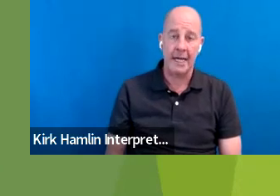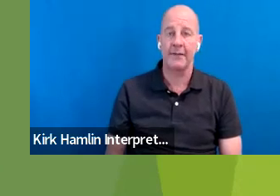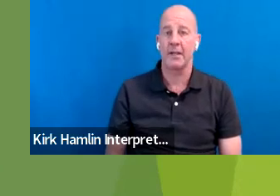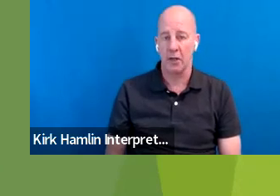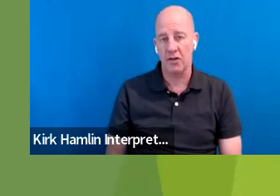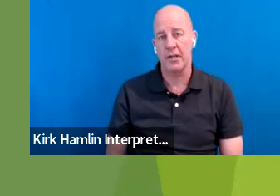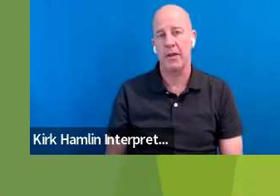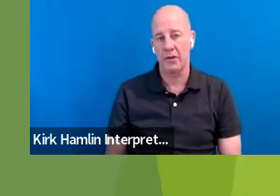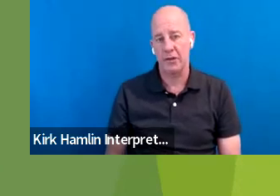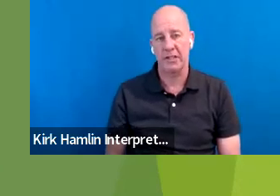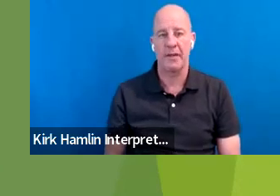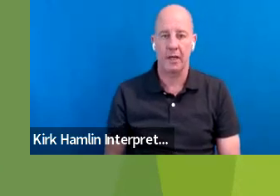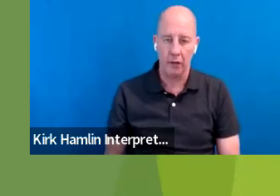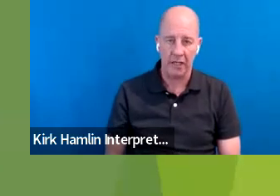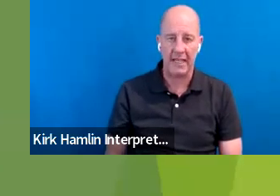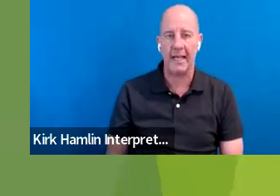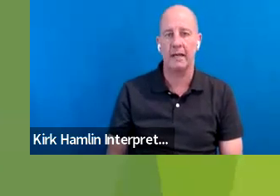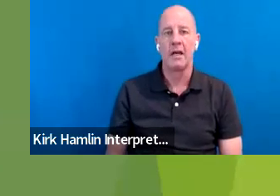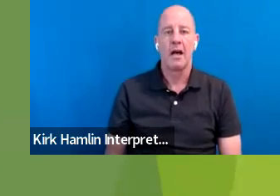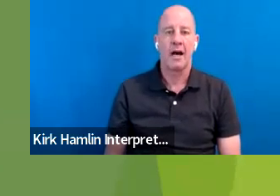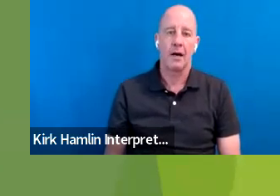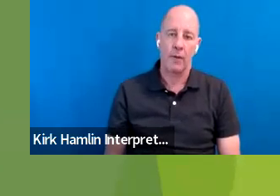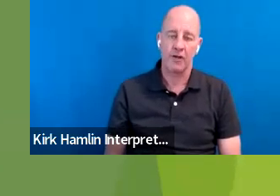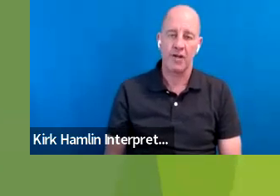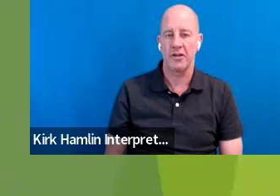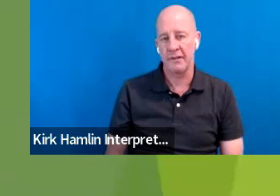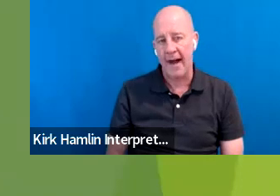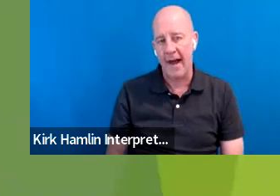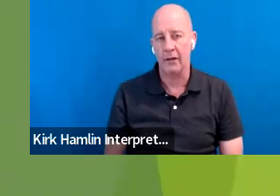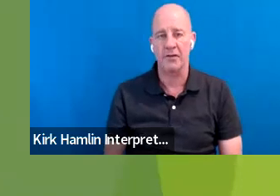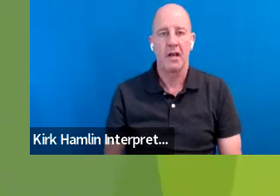any type of an emergency, whether it's going to be a hurricane, weather changes, fires,